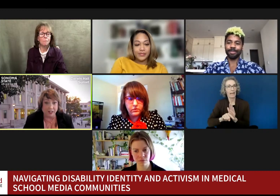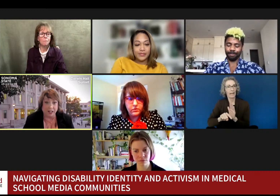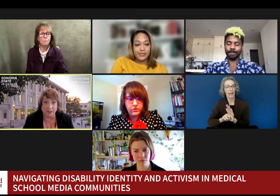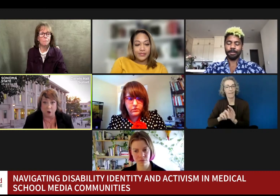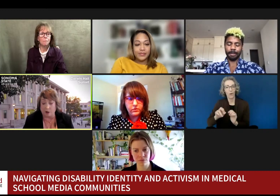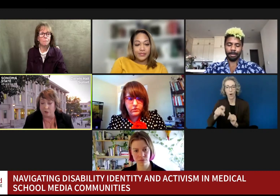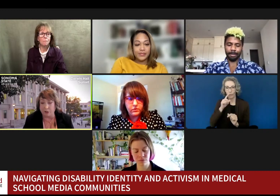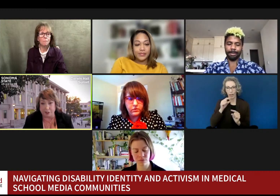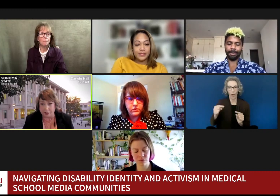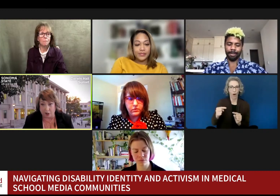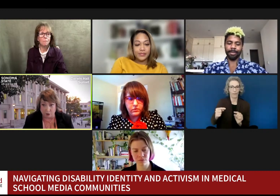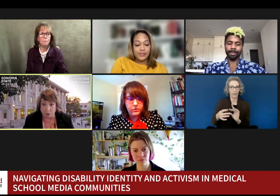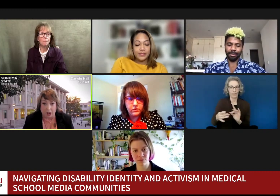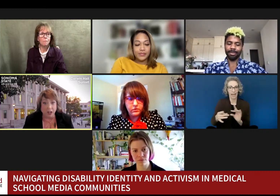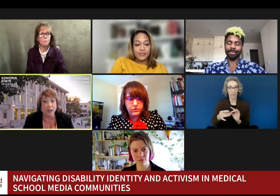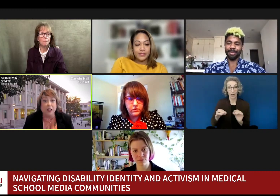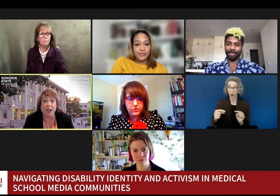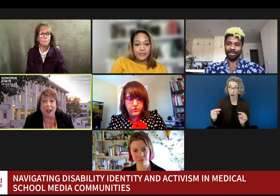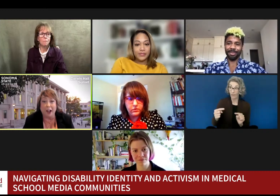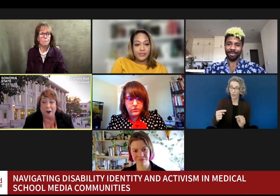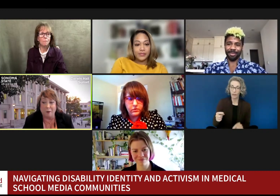If it's harmful, it just goes away.